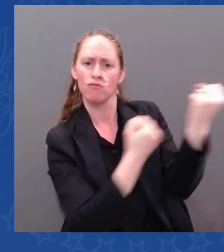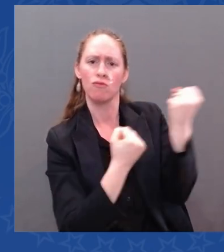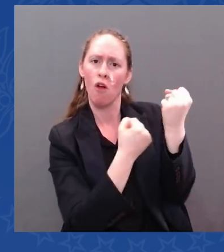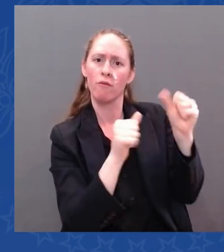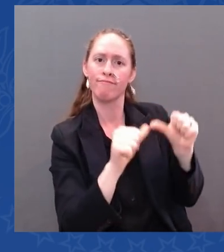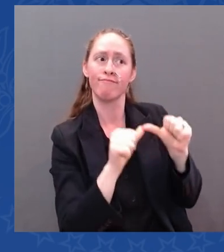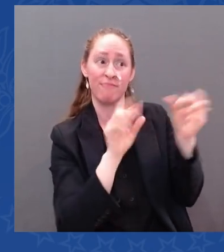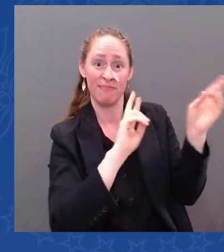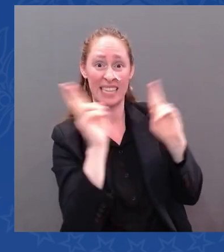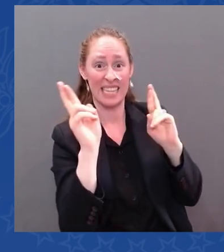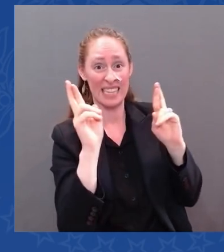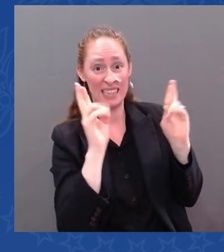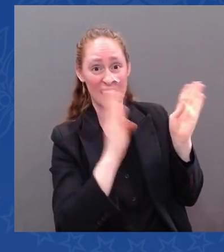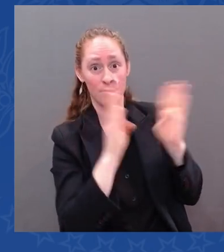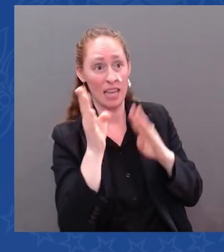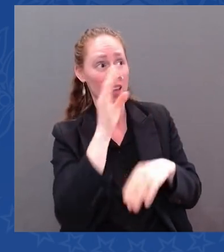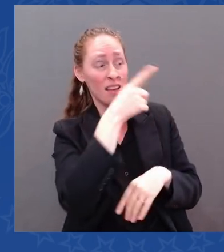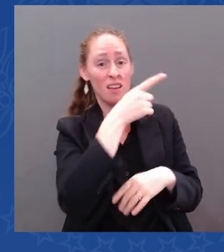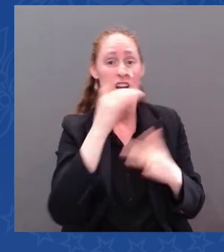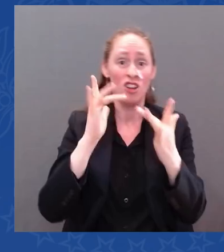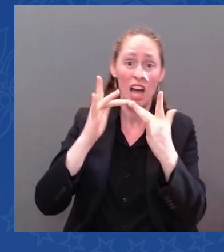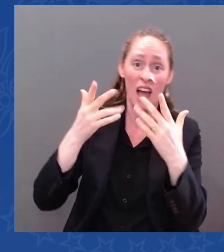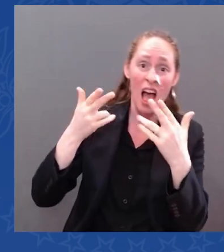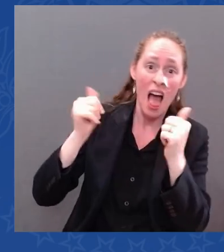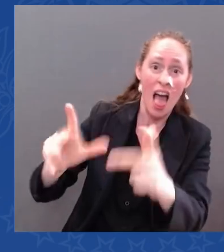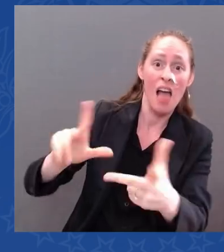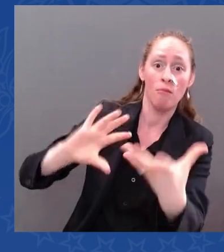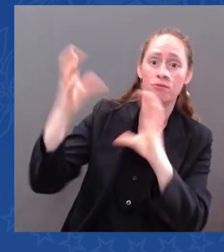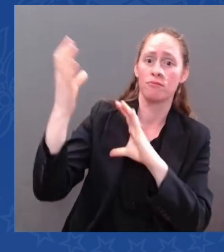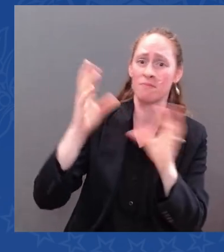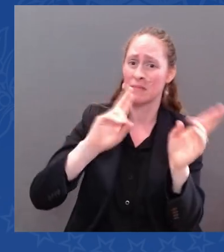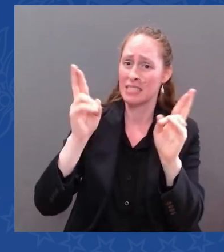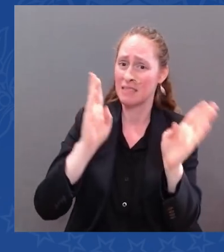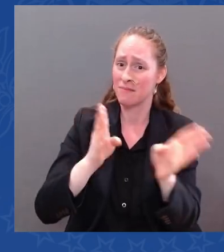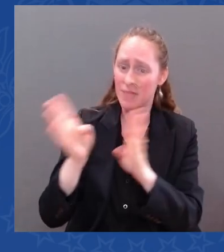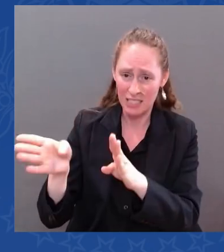second, that provides critical -- as providers of critical services